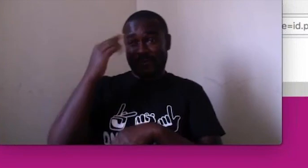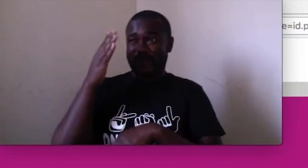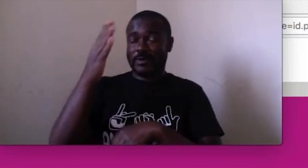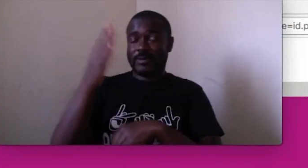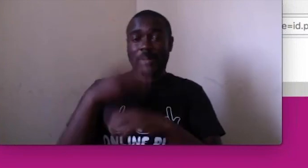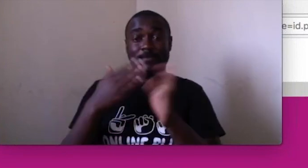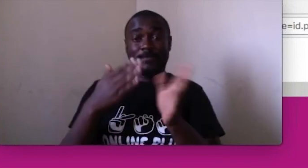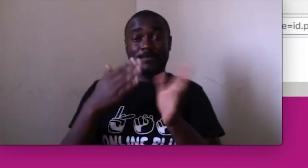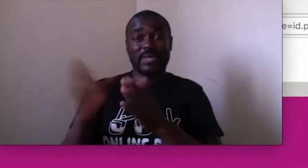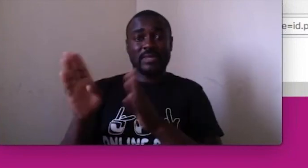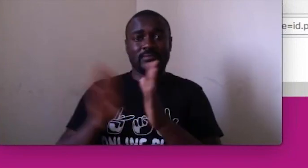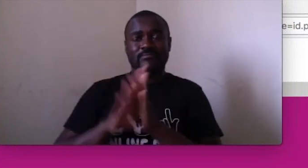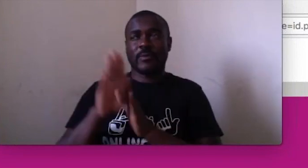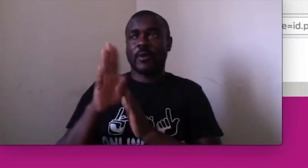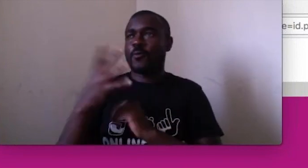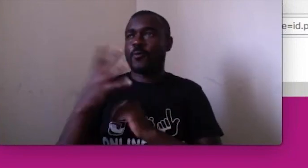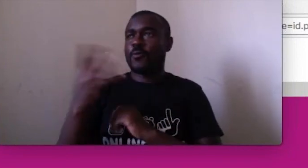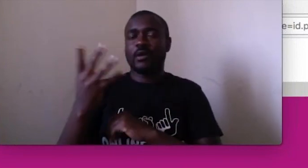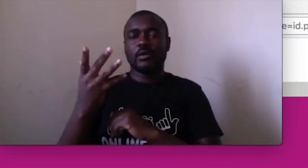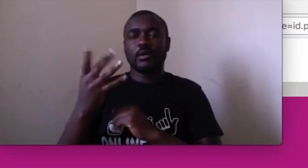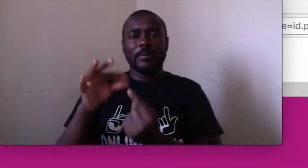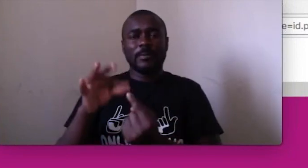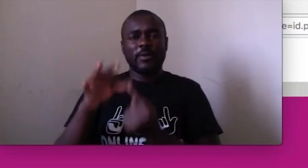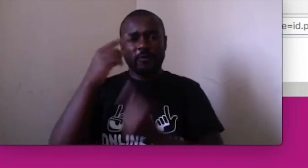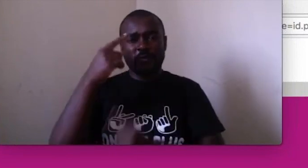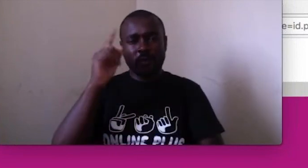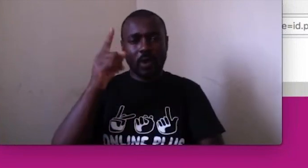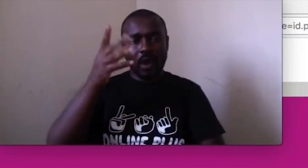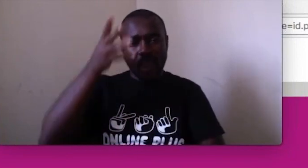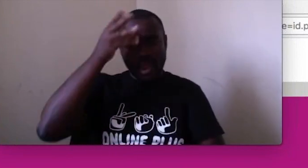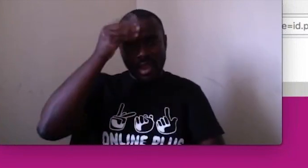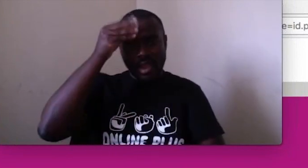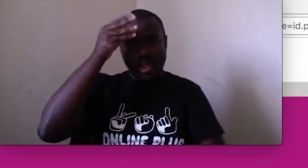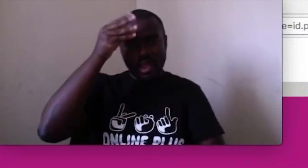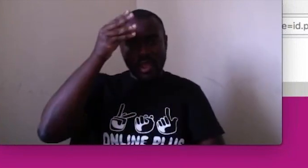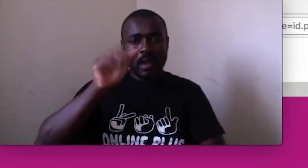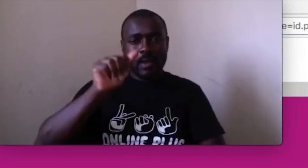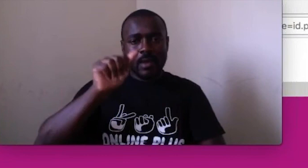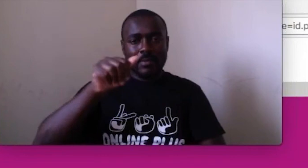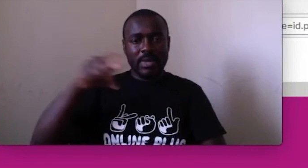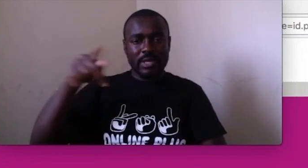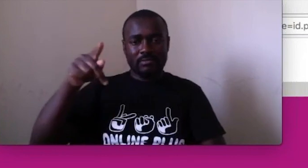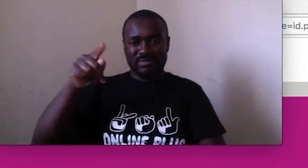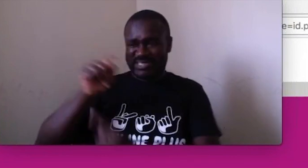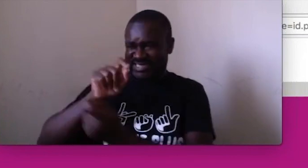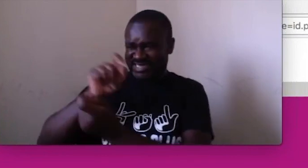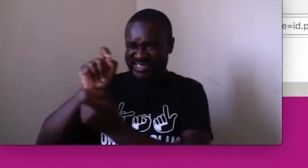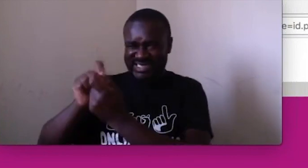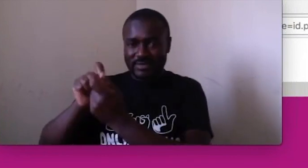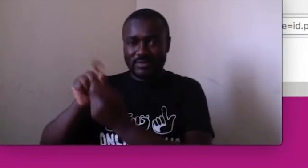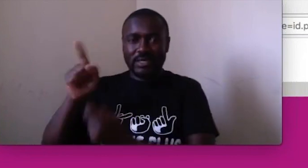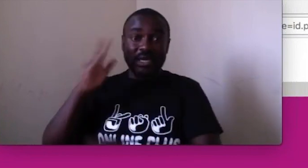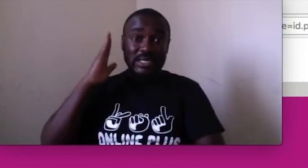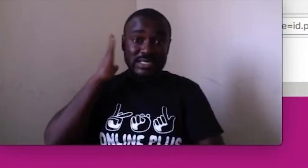I think in the future I plan to develop a special learning app